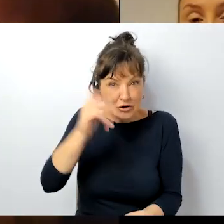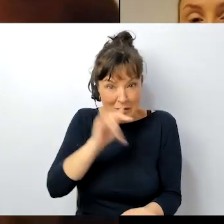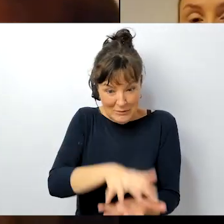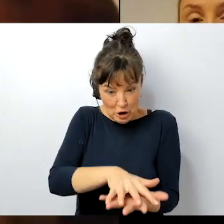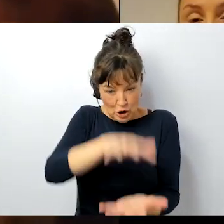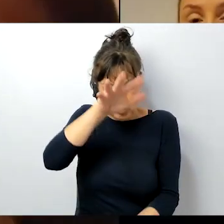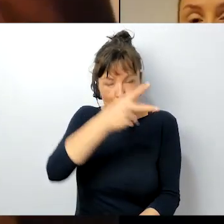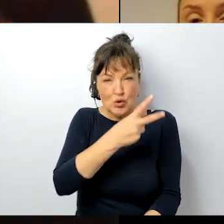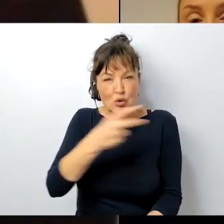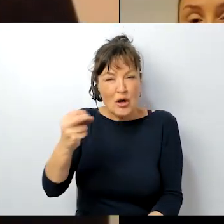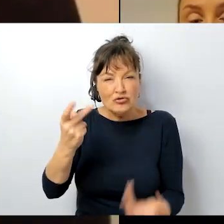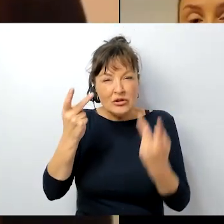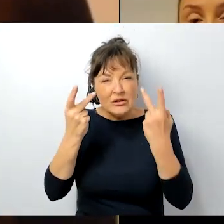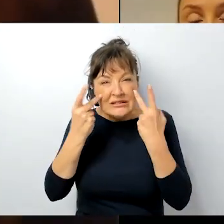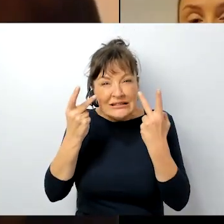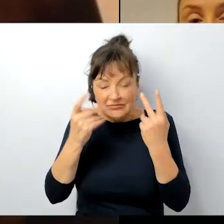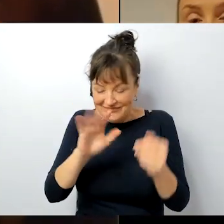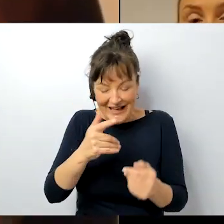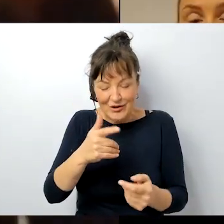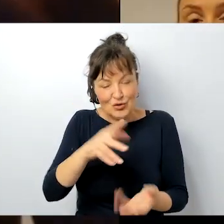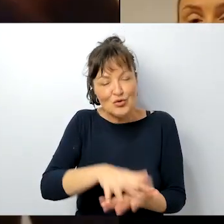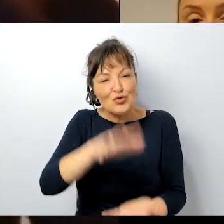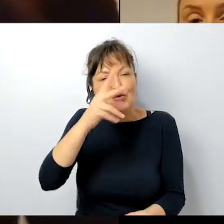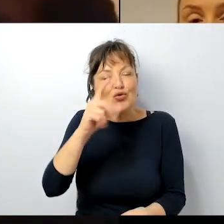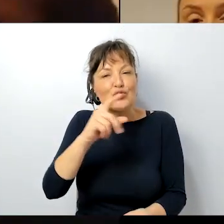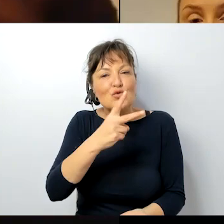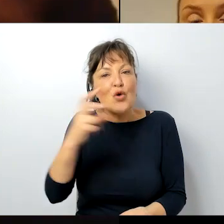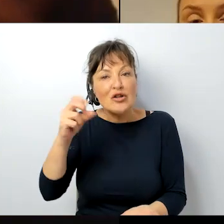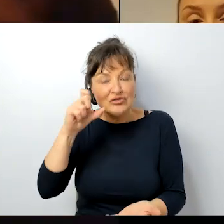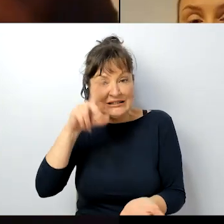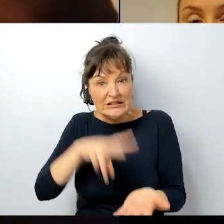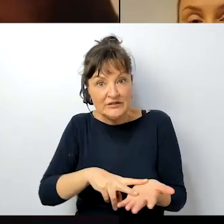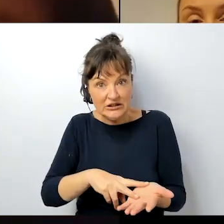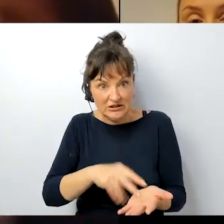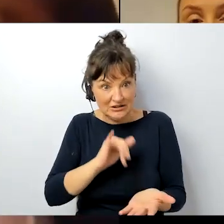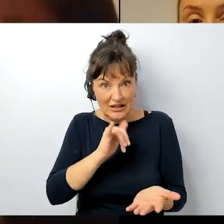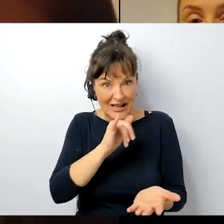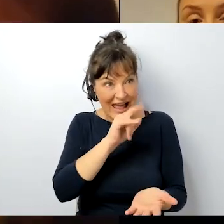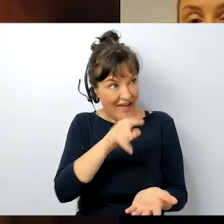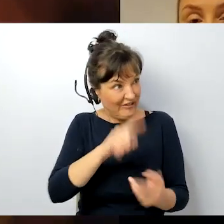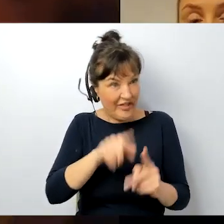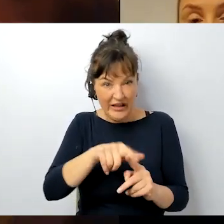because if they have to go and grab their glasses when they've got a pile of 200 CVS they might not